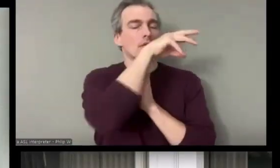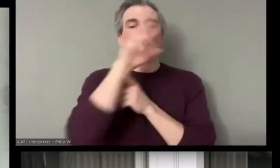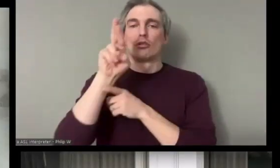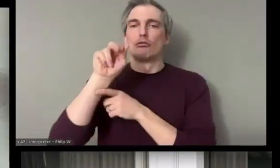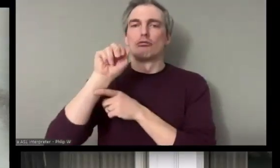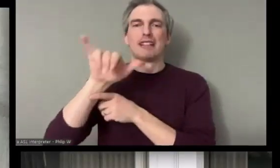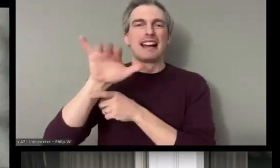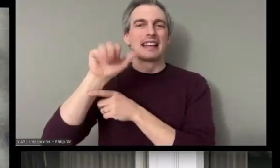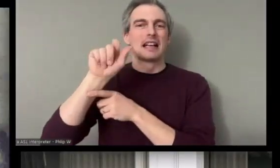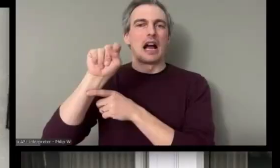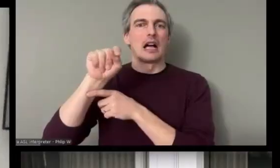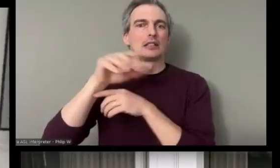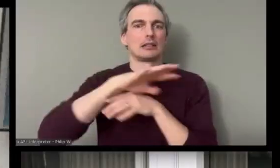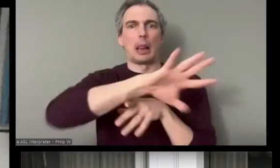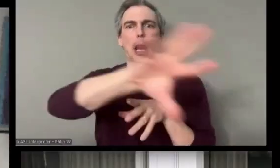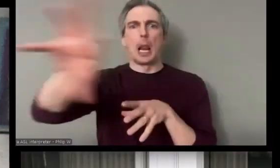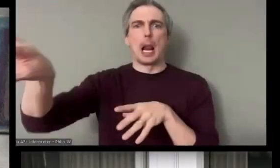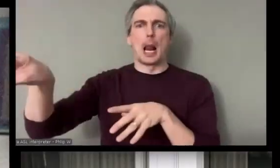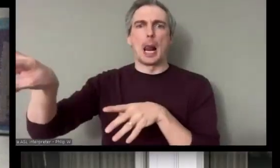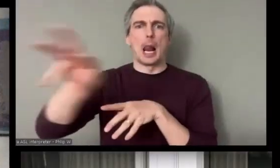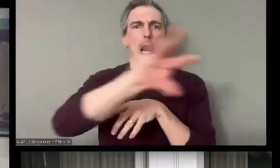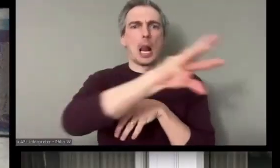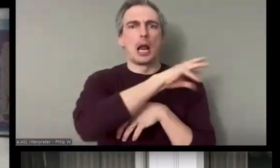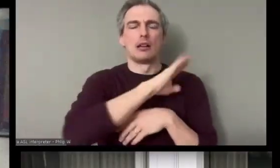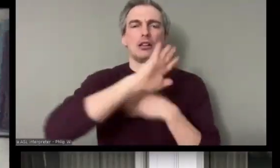And the person is basically walking around in their living room.